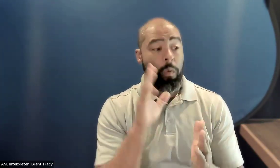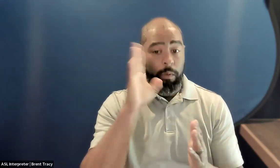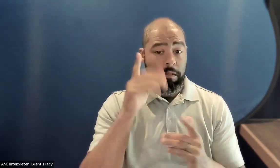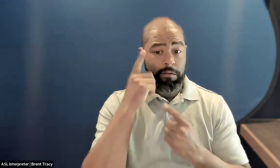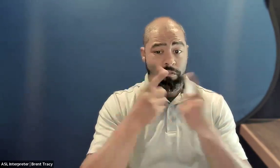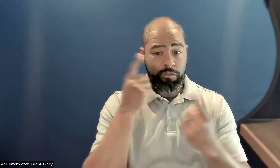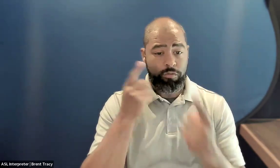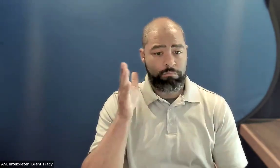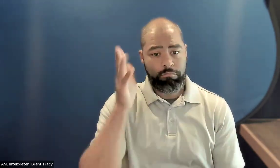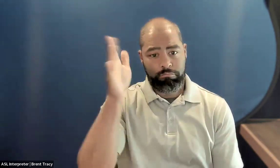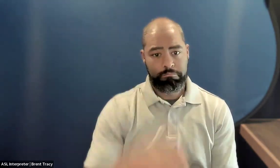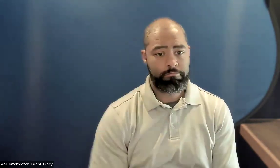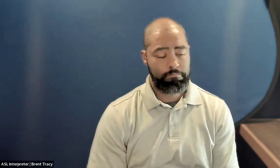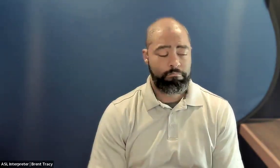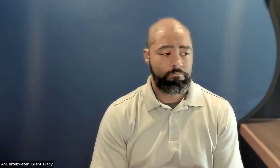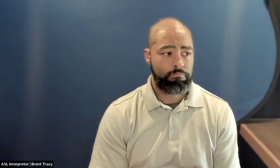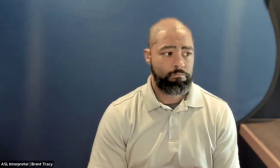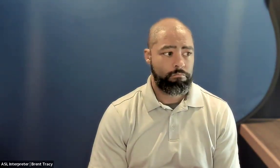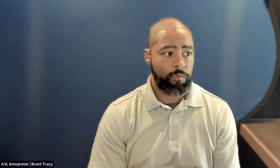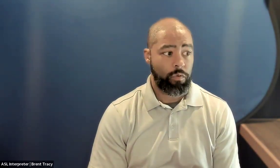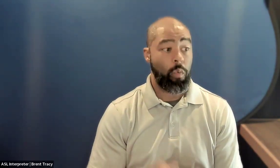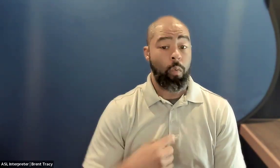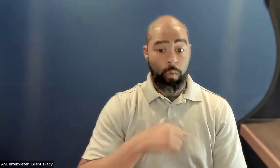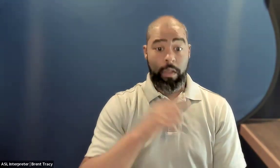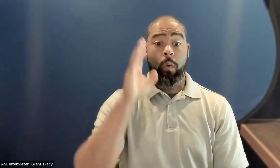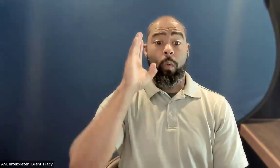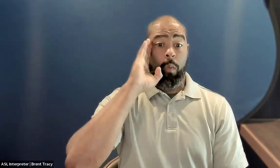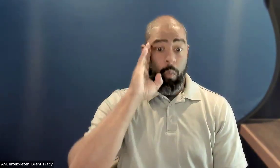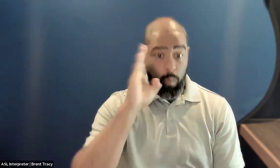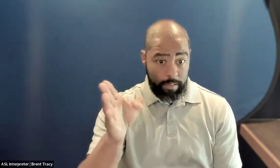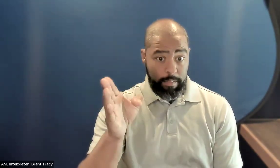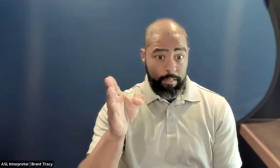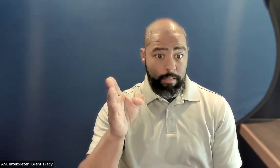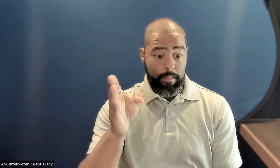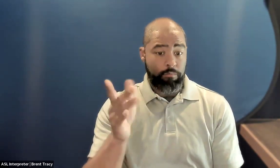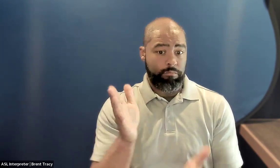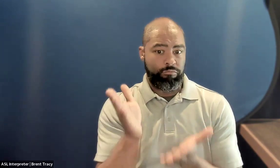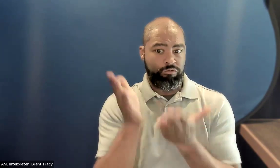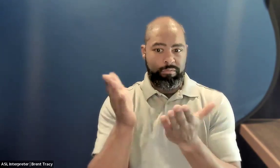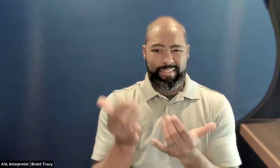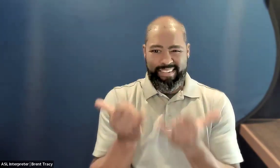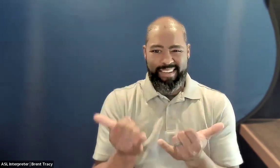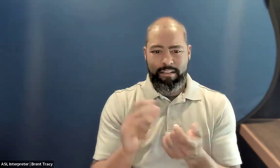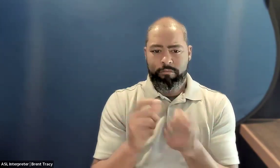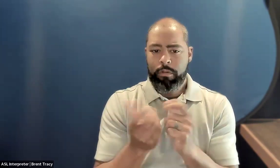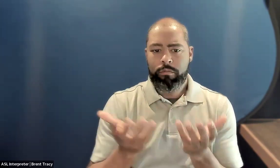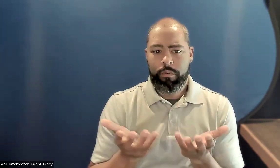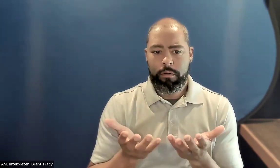So what is the change that we are proposing? What we're proposing is to look at the greenhouse gas policy and